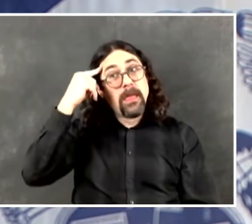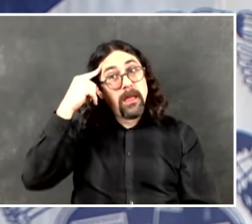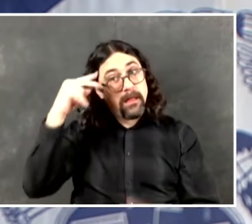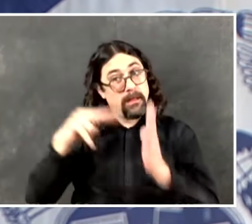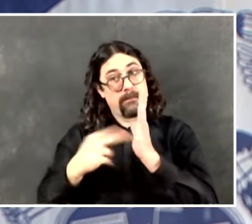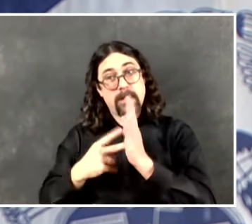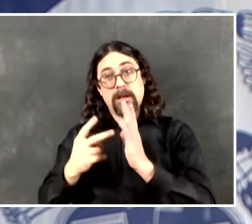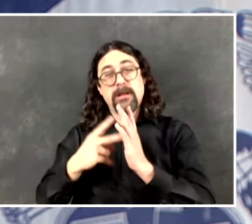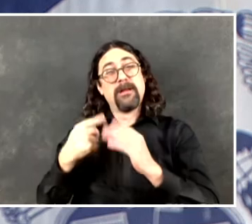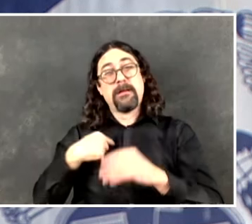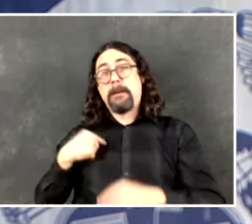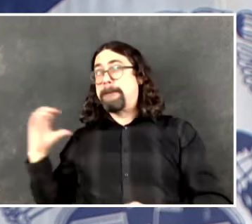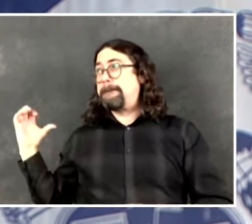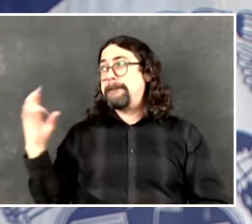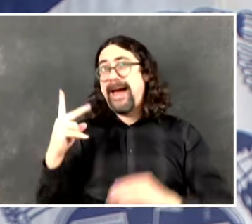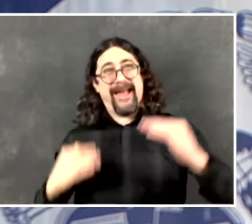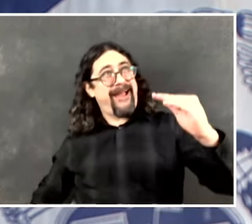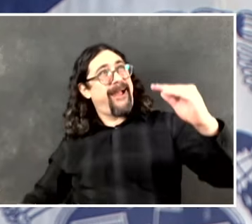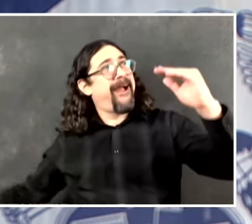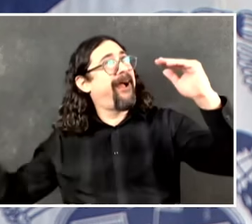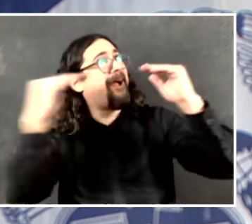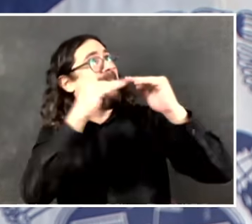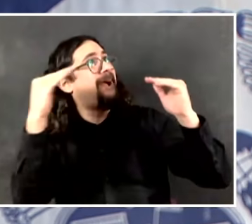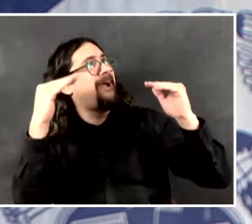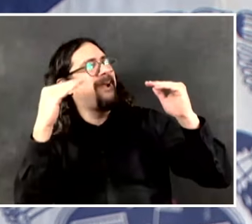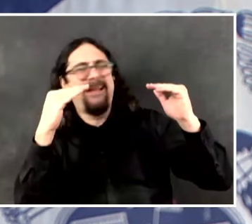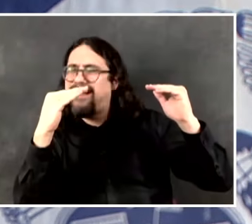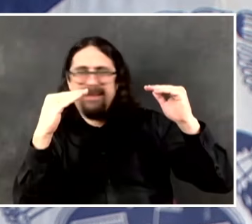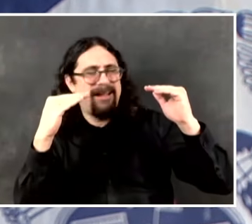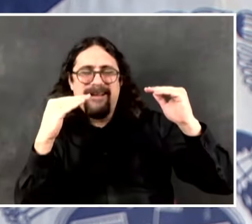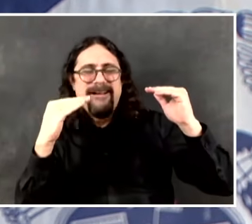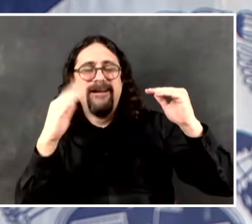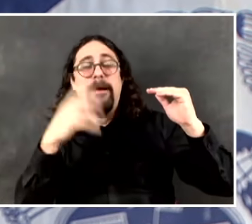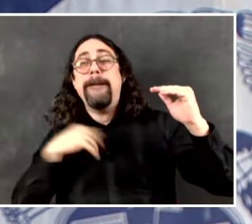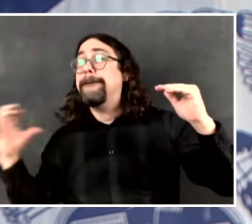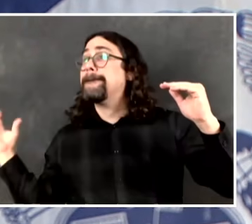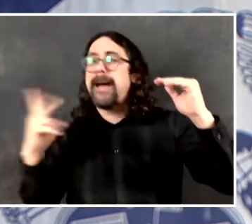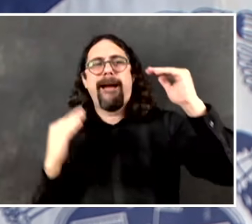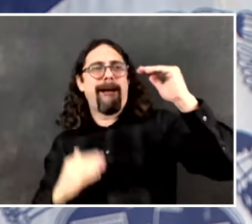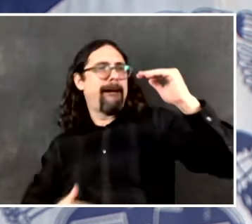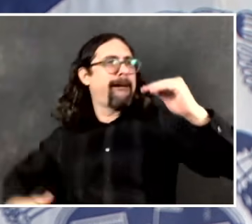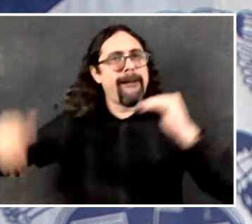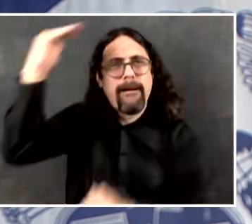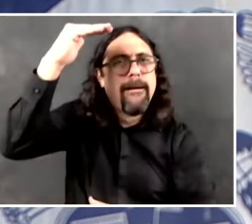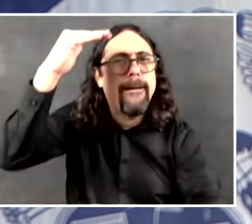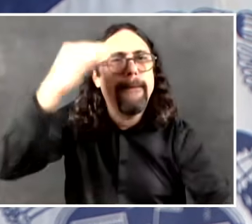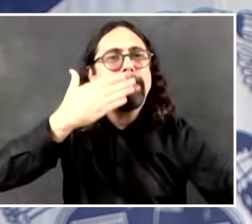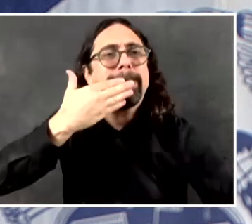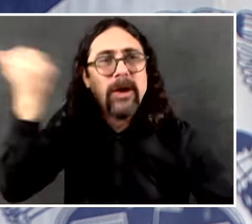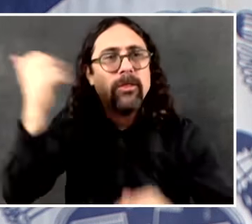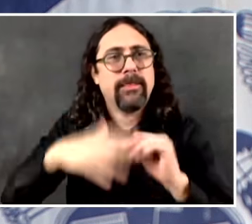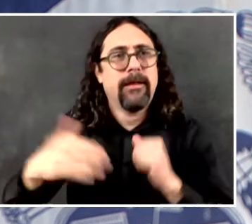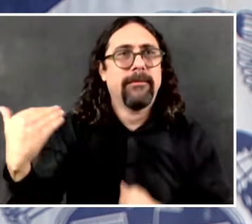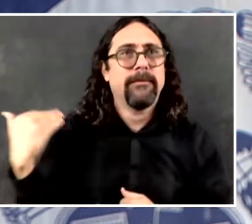RECOVERY MEANS MAKING SOMETHING BETTER. WOE HAVE IT IN OUR POWER TO DO THAT EVEN AS WE'RE IN THE